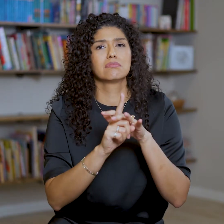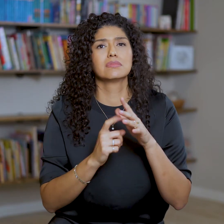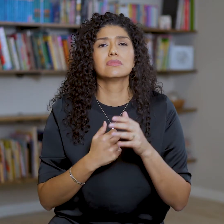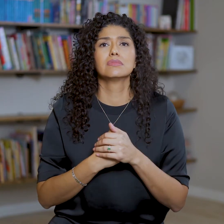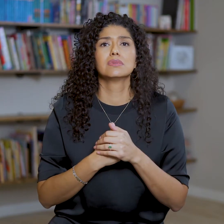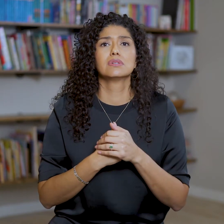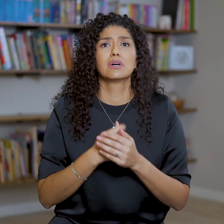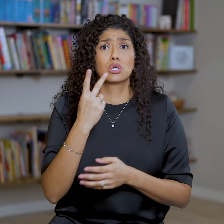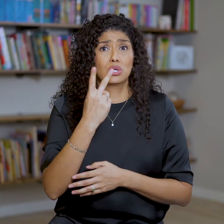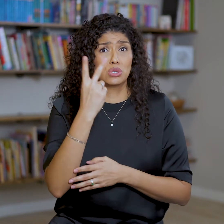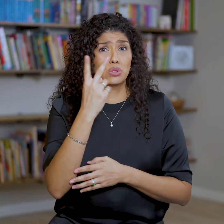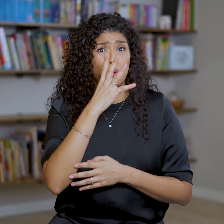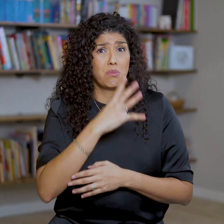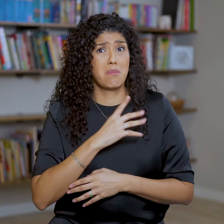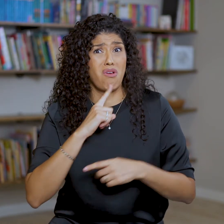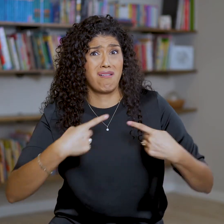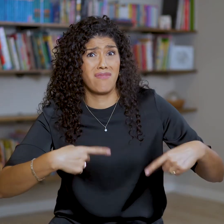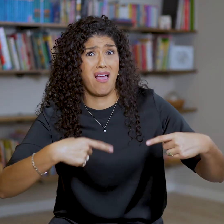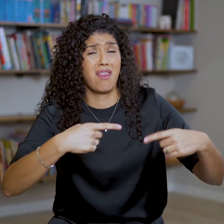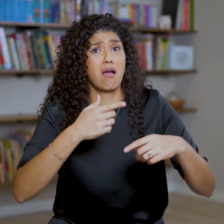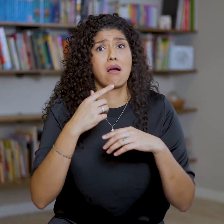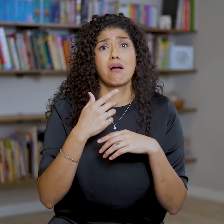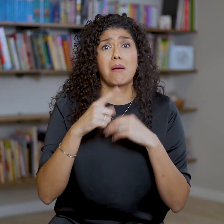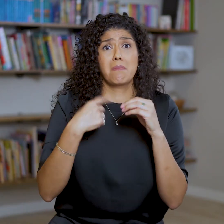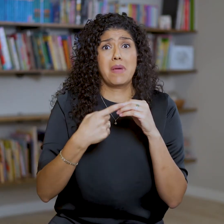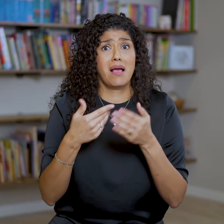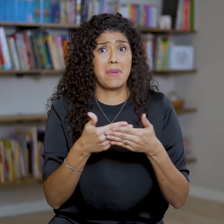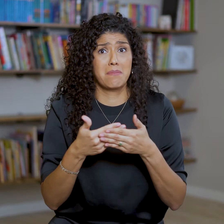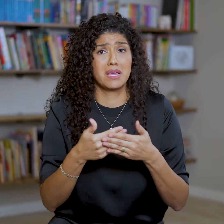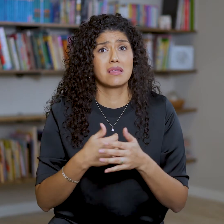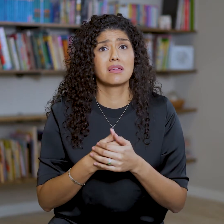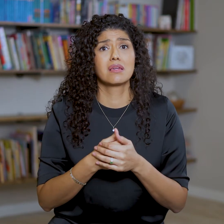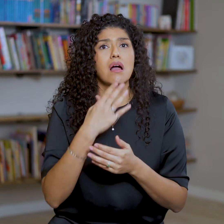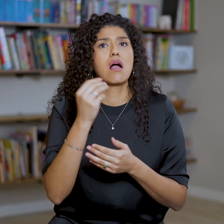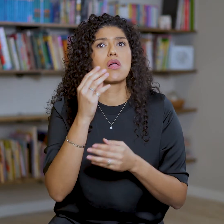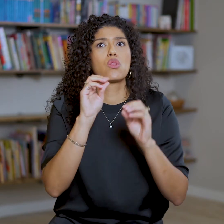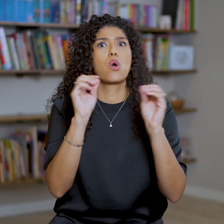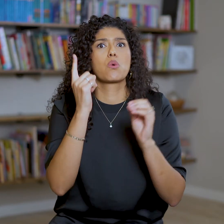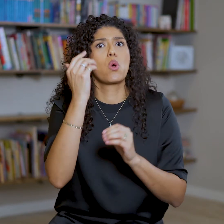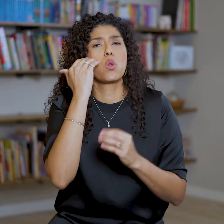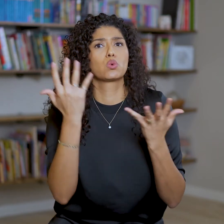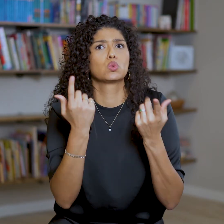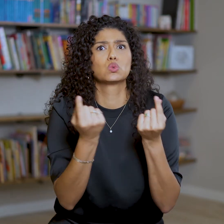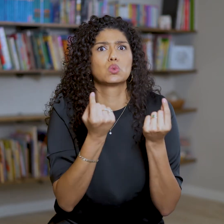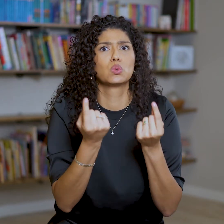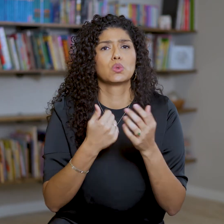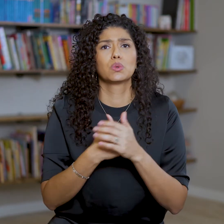Two women are fighting over a baby and no one knows what to do.